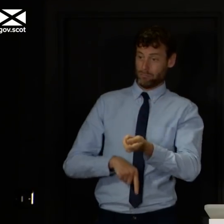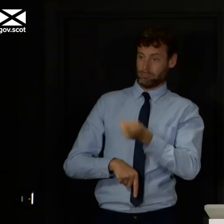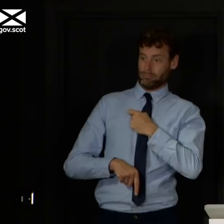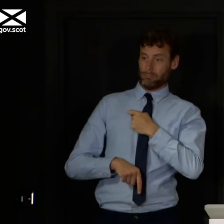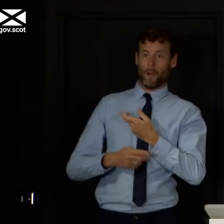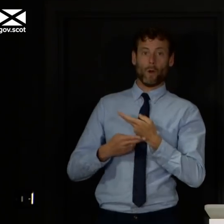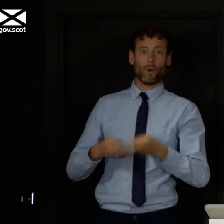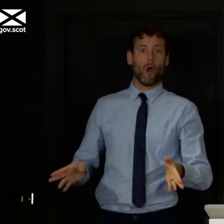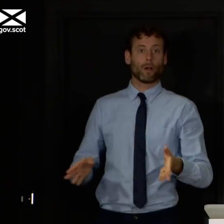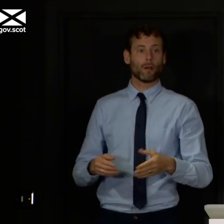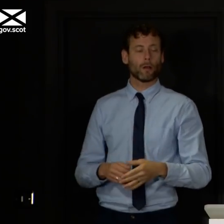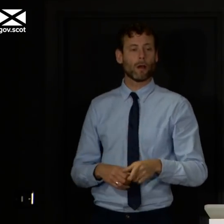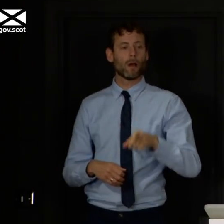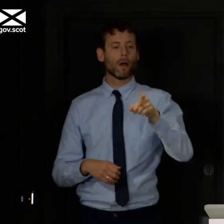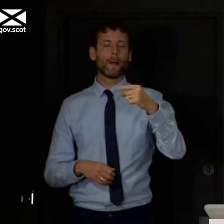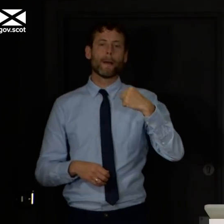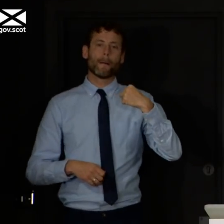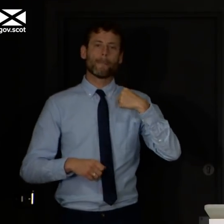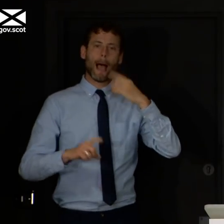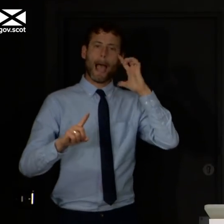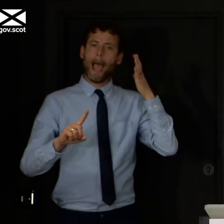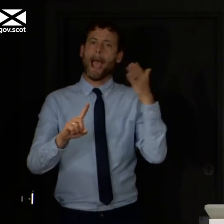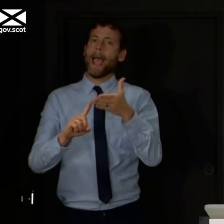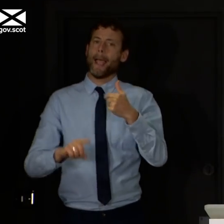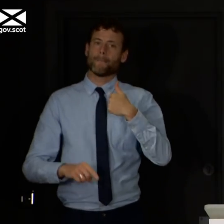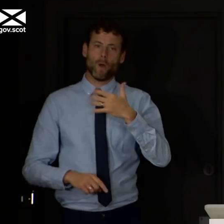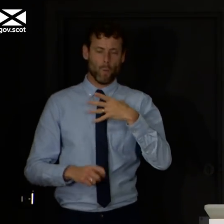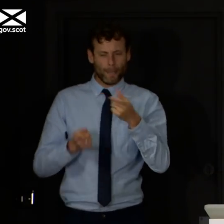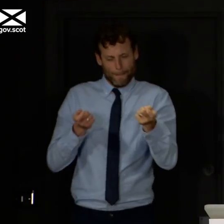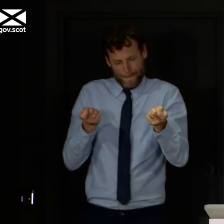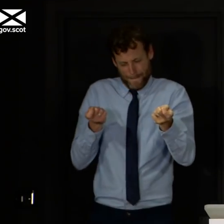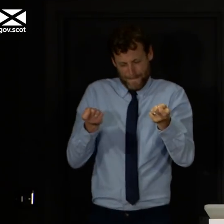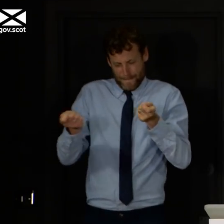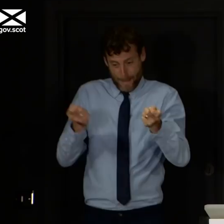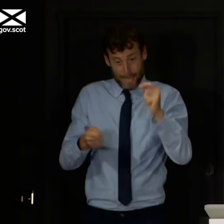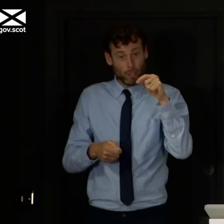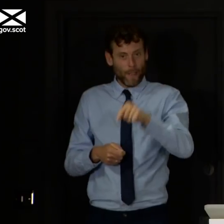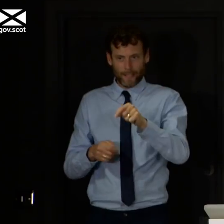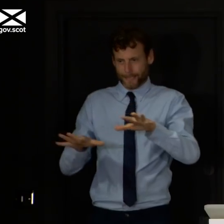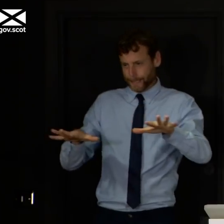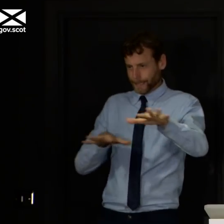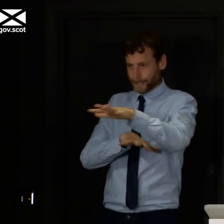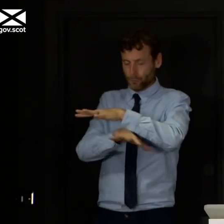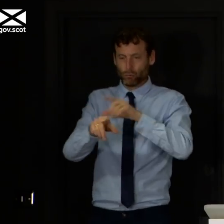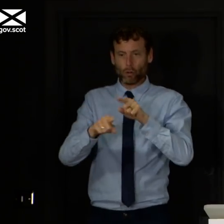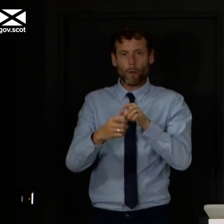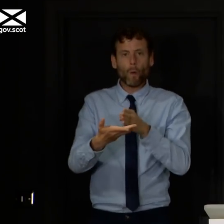Well my objective is to manage our way through this pandemic in a manner that supresses the